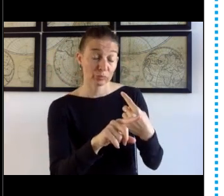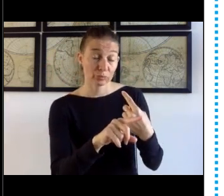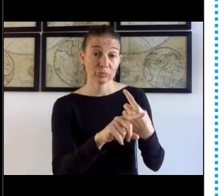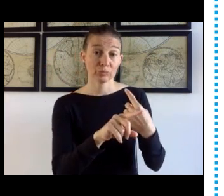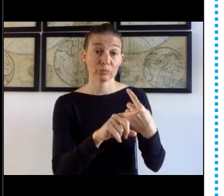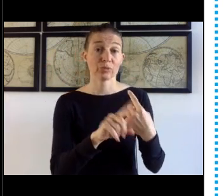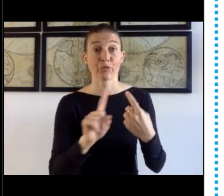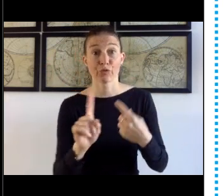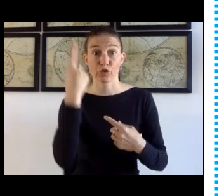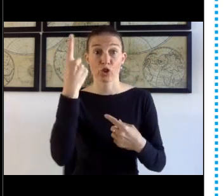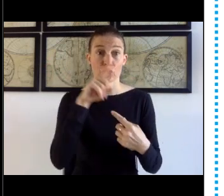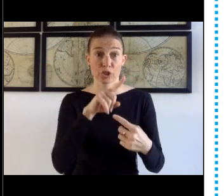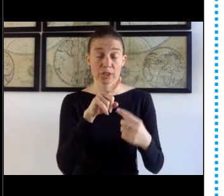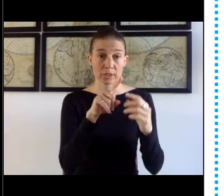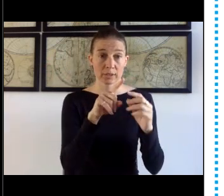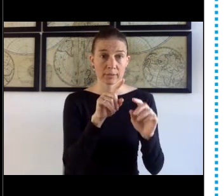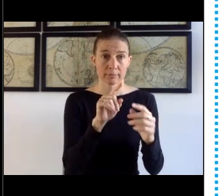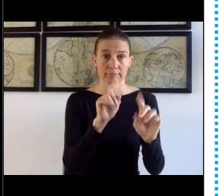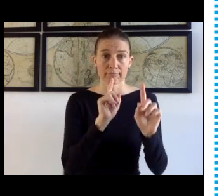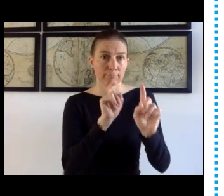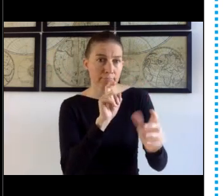And now they'll look into doing the study.